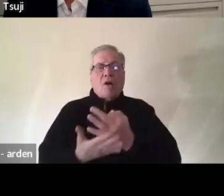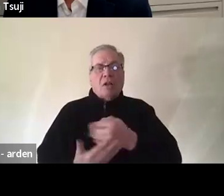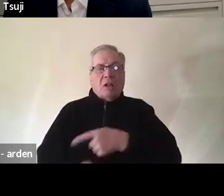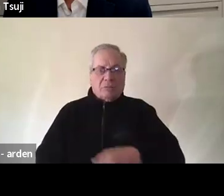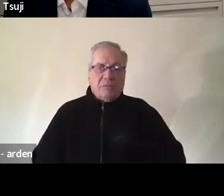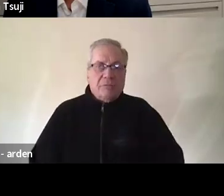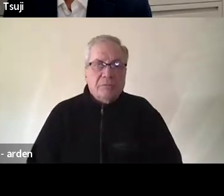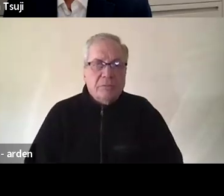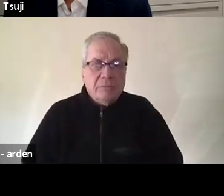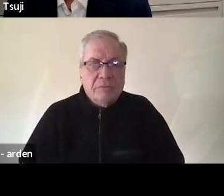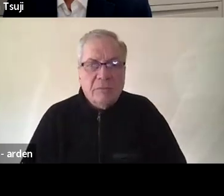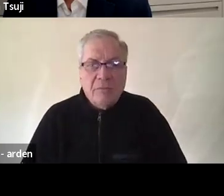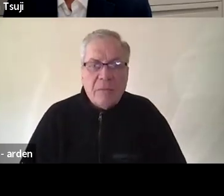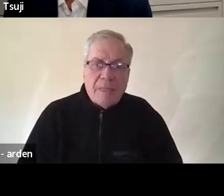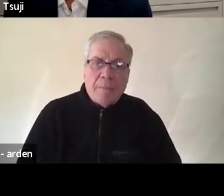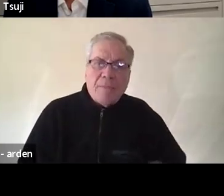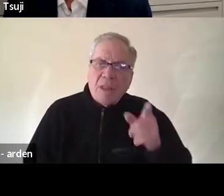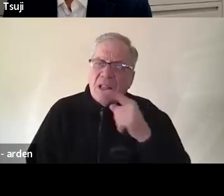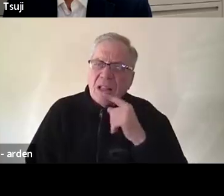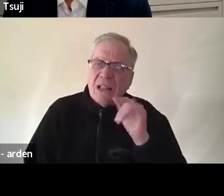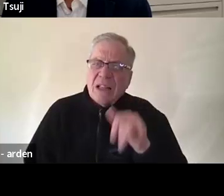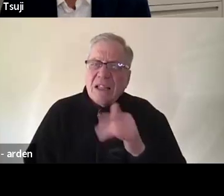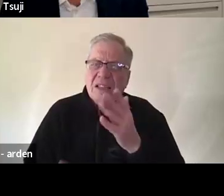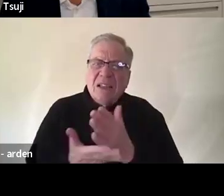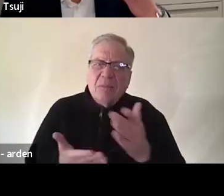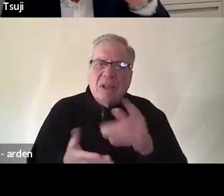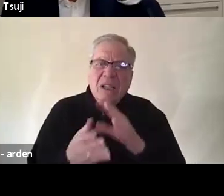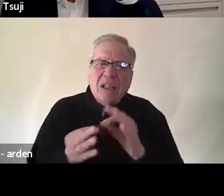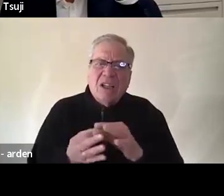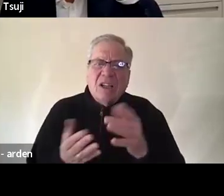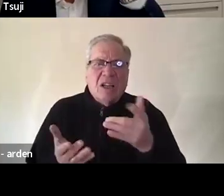And also something to keep in mind is a high achiever.